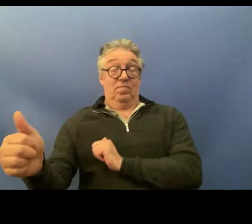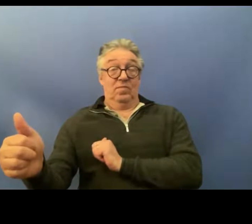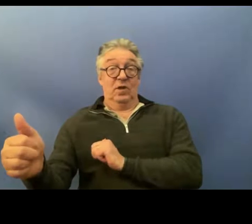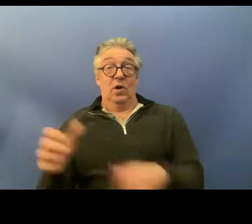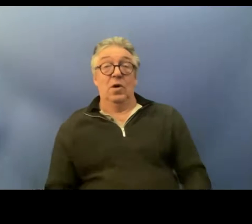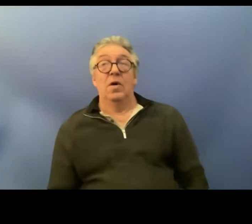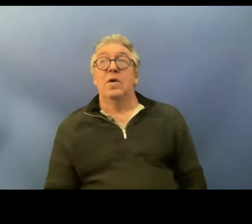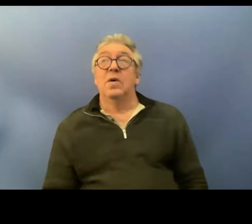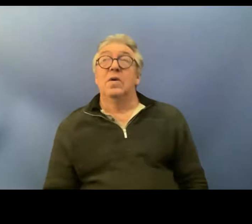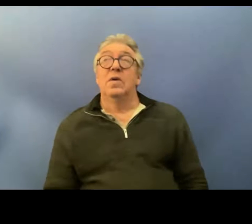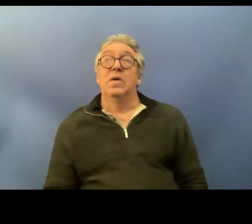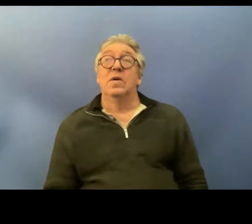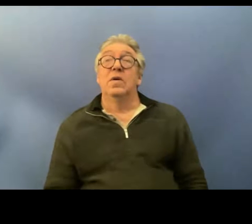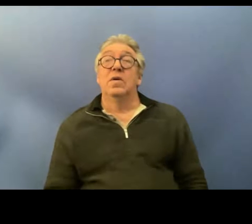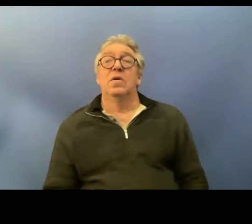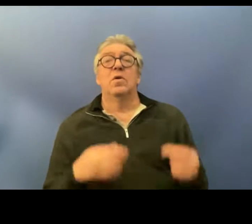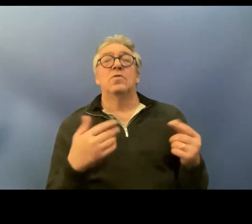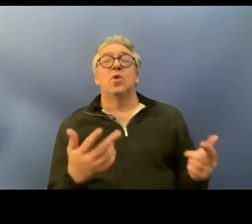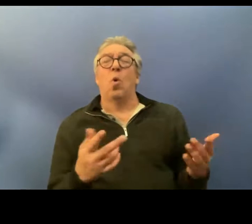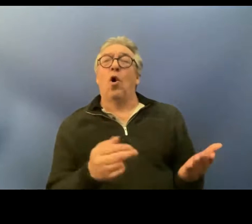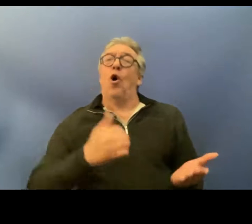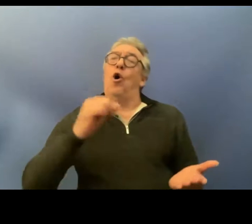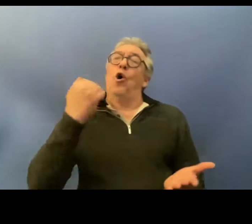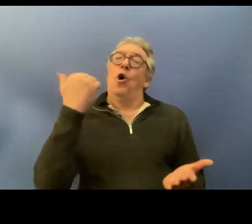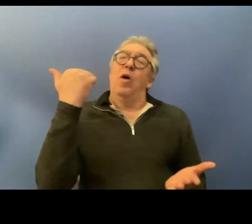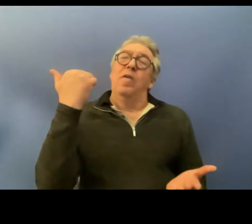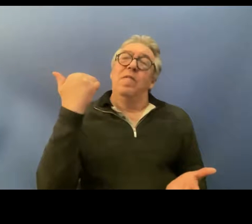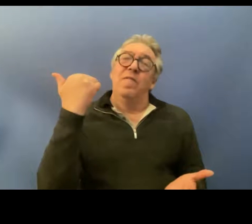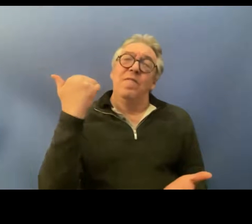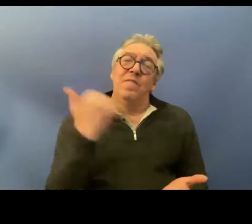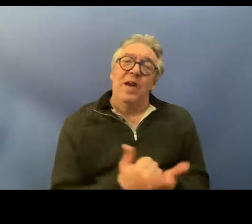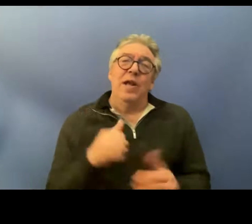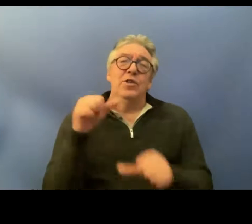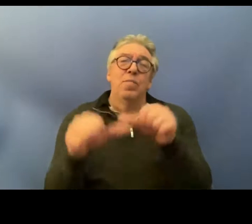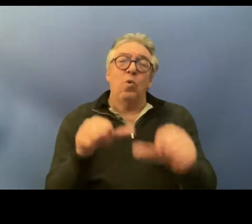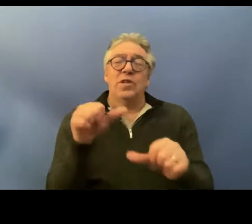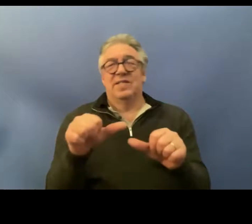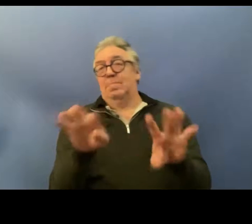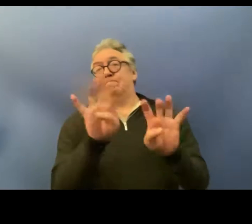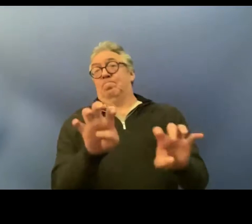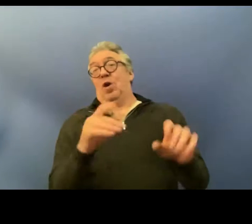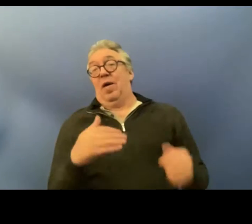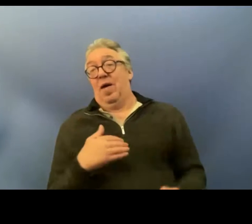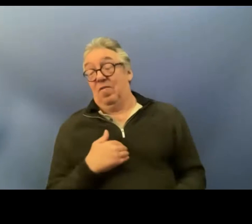around the validation process of the citizen generated data by the capacity of the citizen